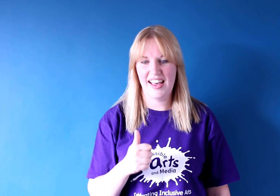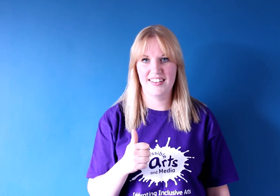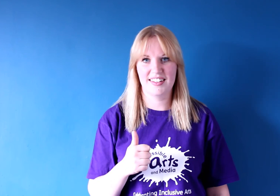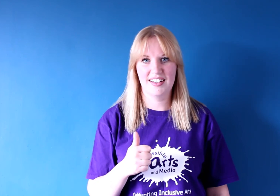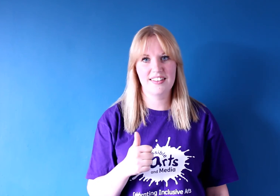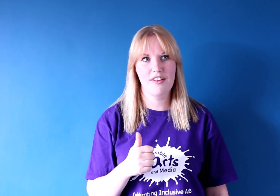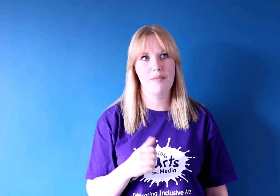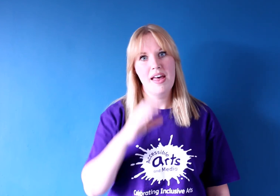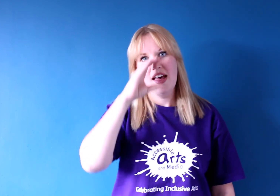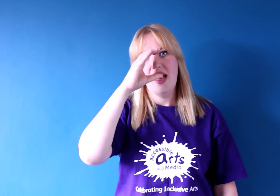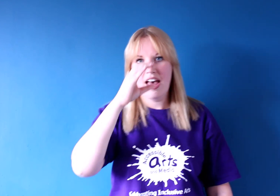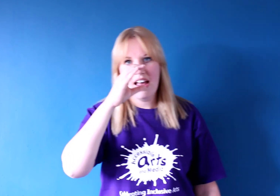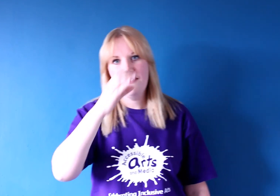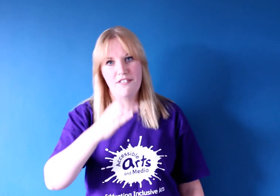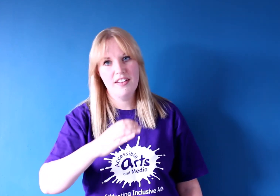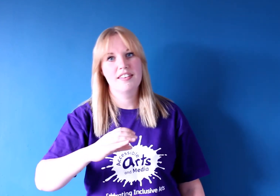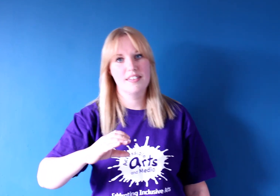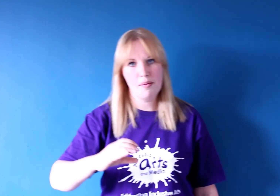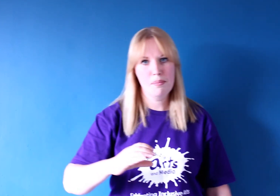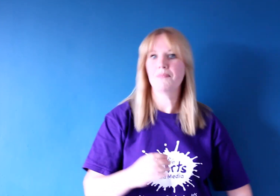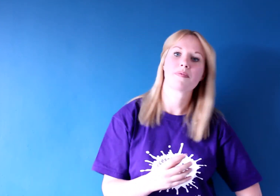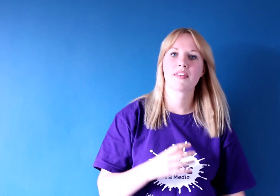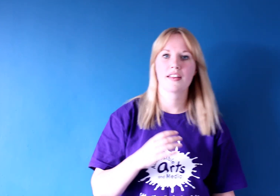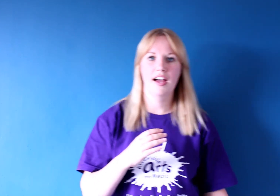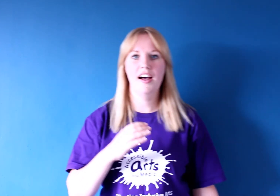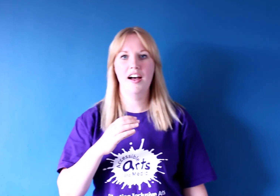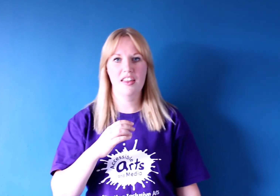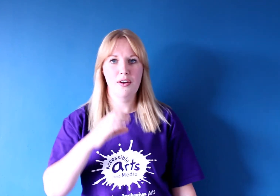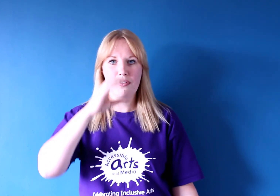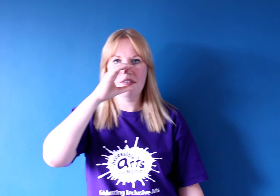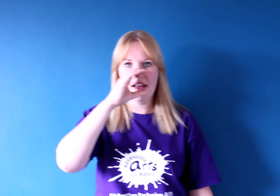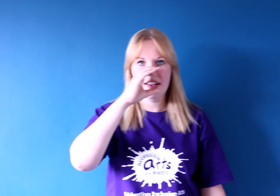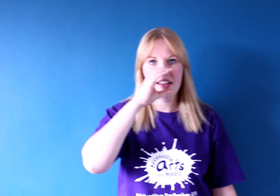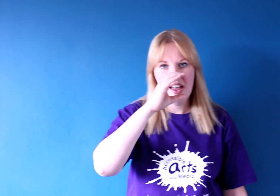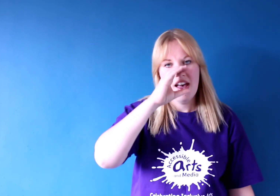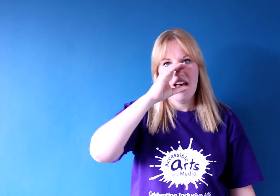Excellent. Let’s go from elephants stomp, are you ready?